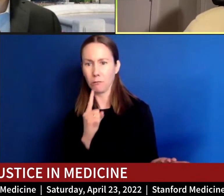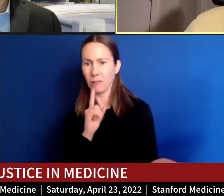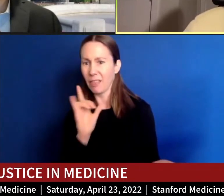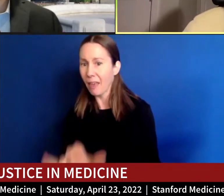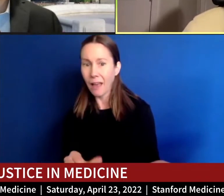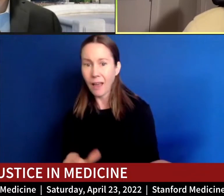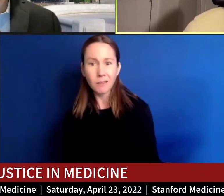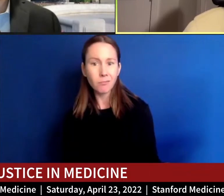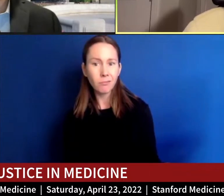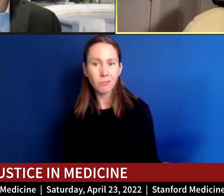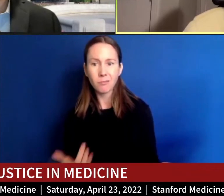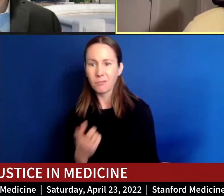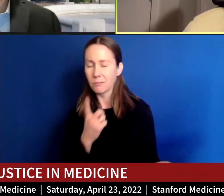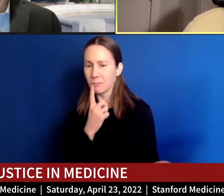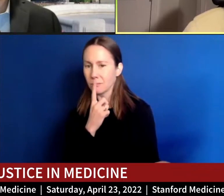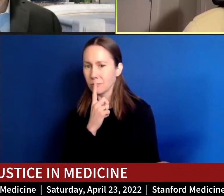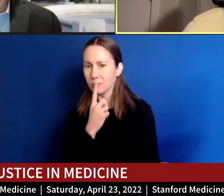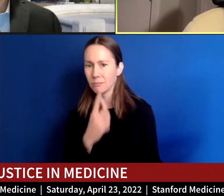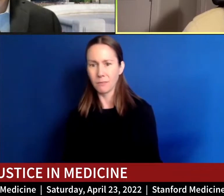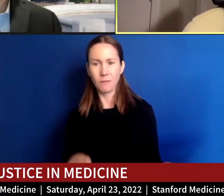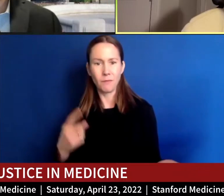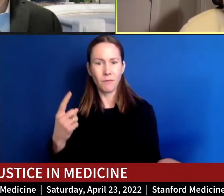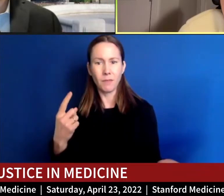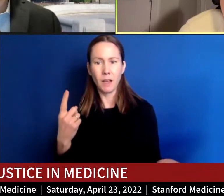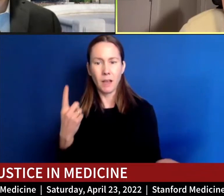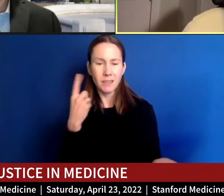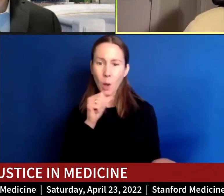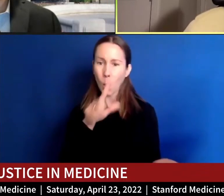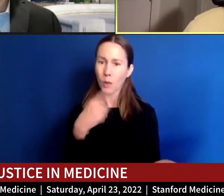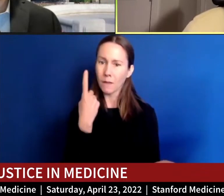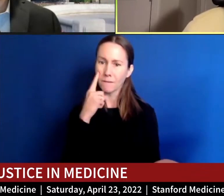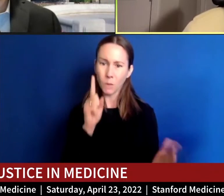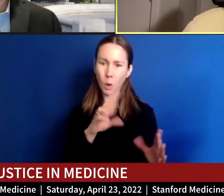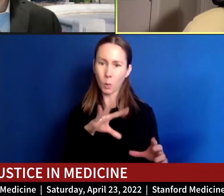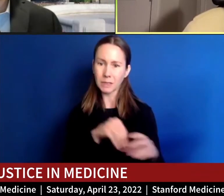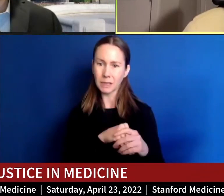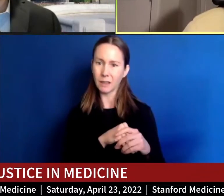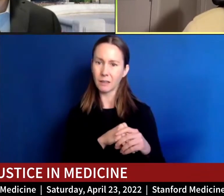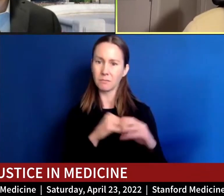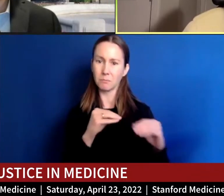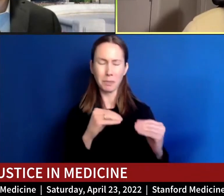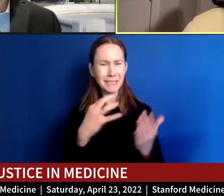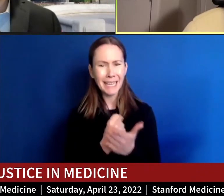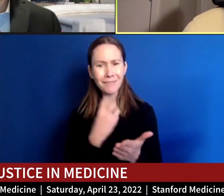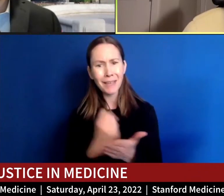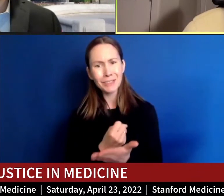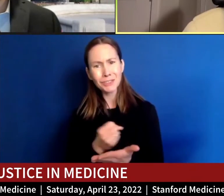or buy the books from the syllabus, but just you know, take advantage of disability studies